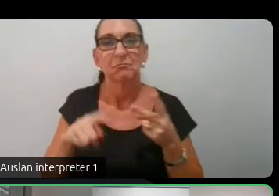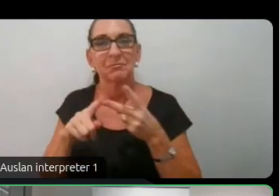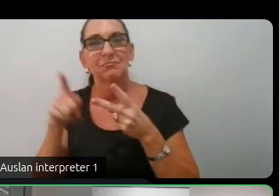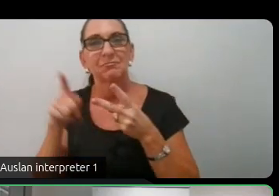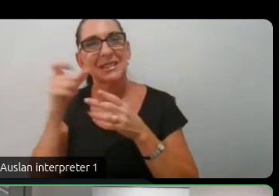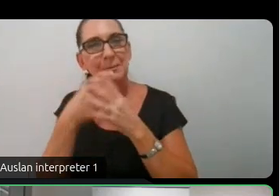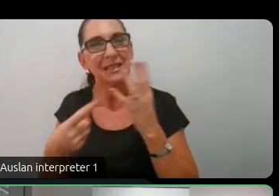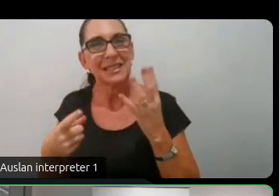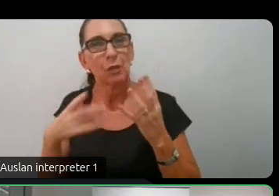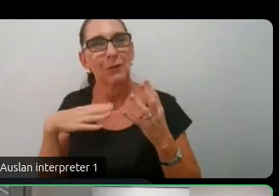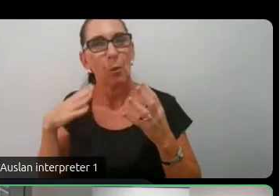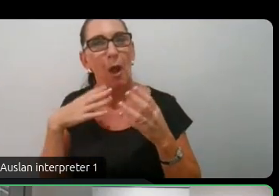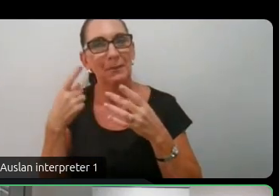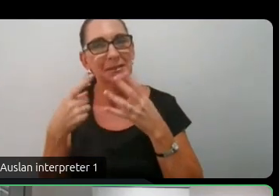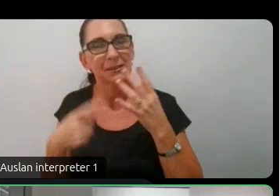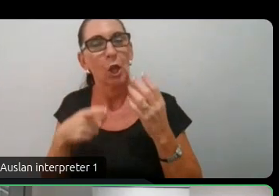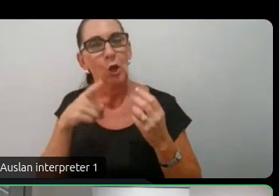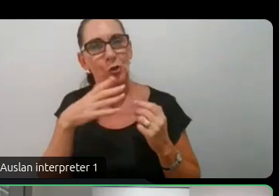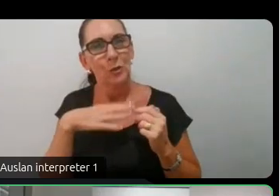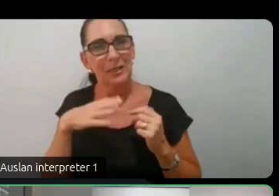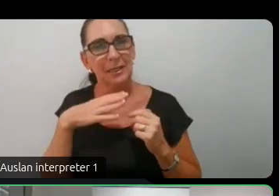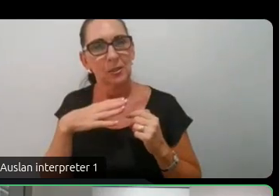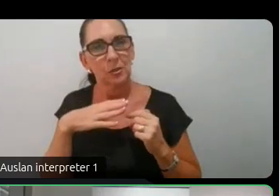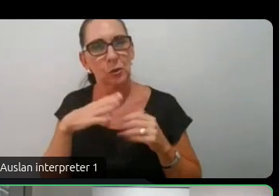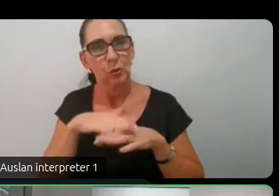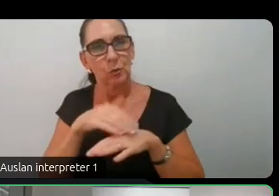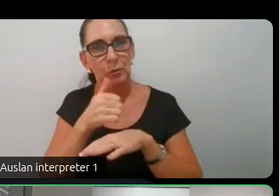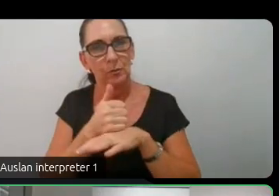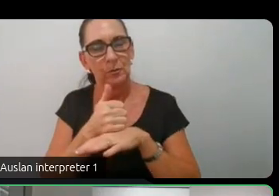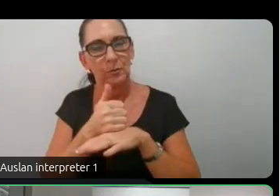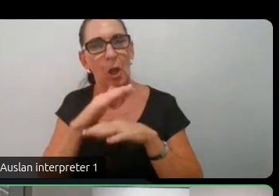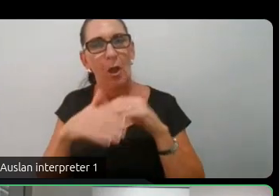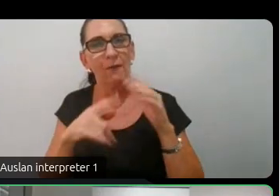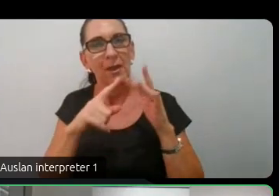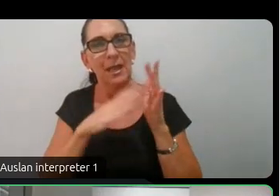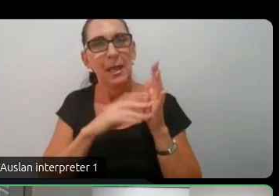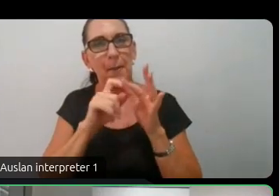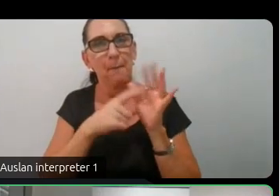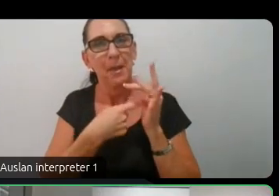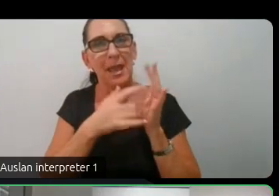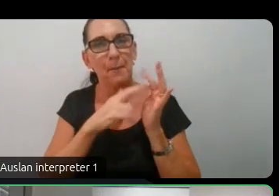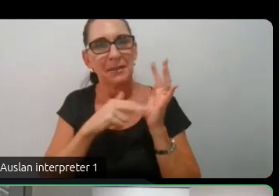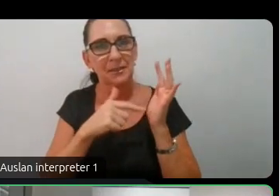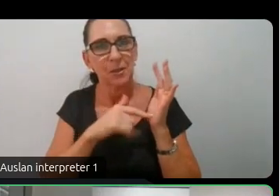establish the the impairments and their permanent impairments. Um unless they're under the age of